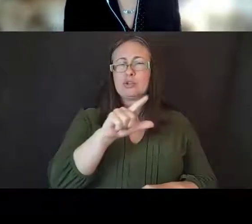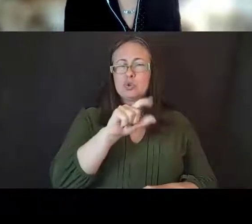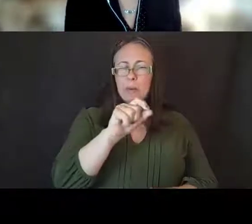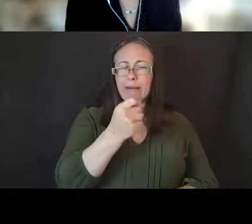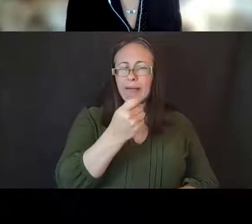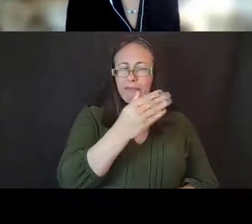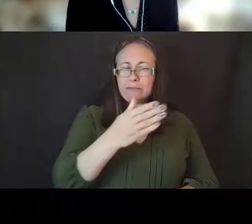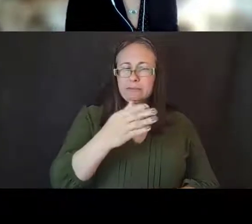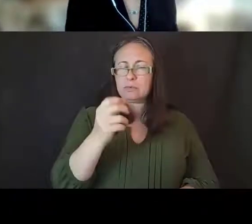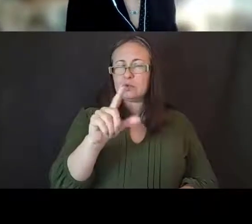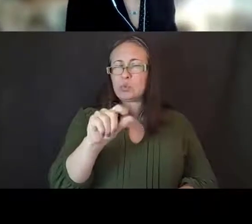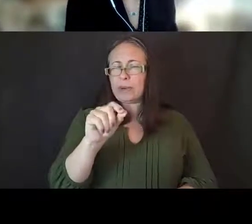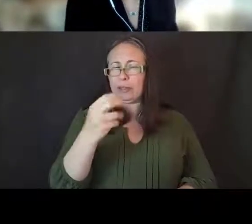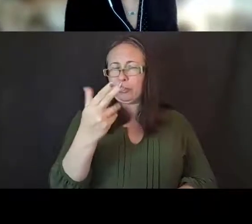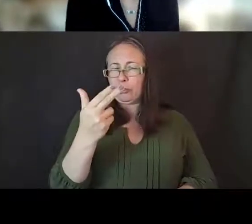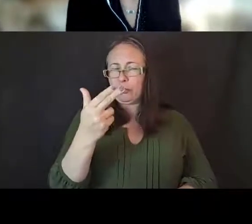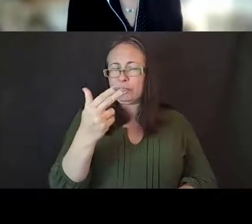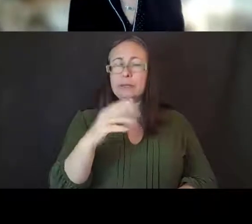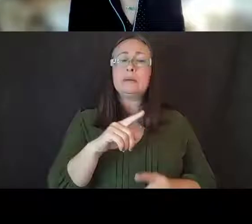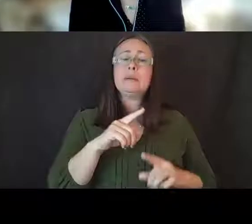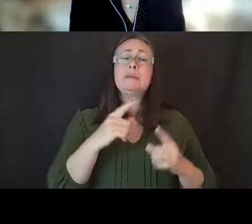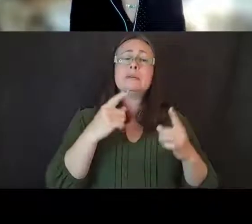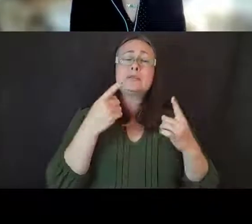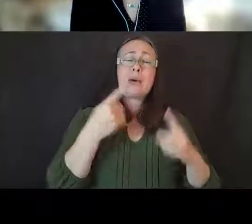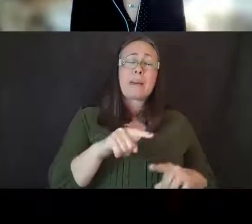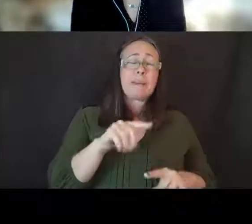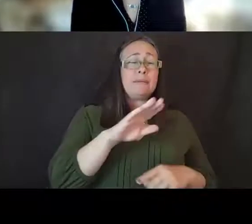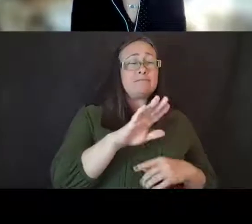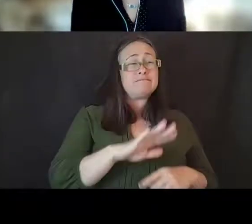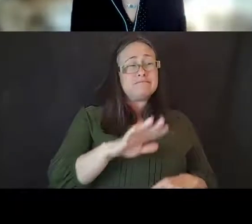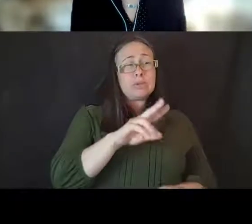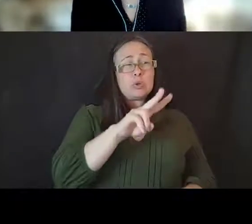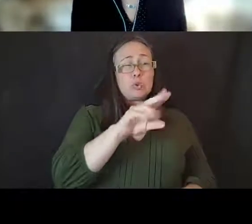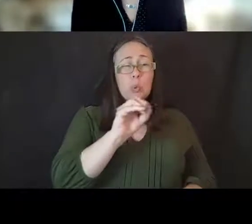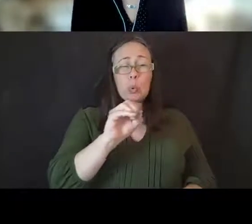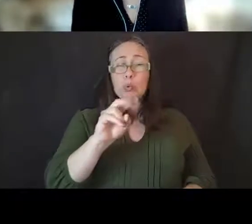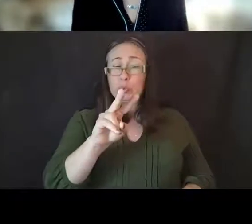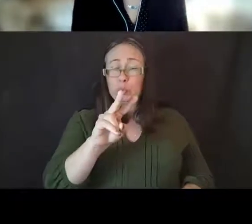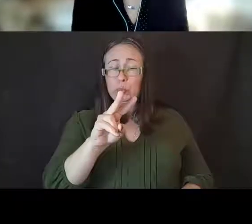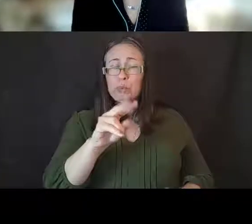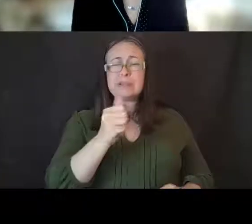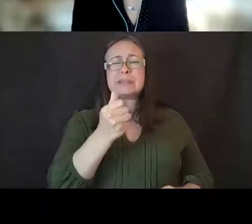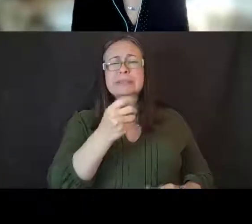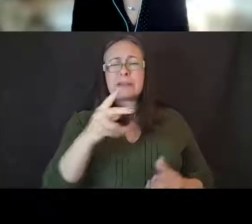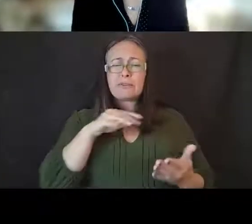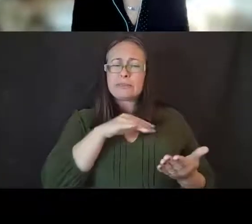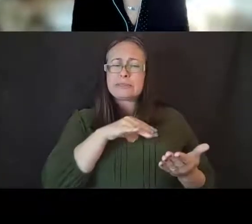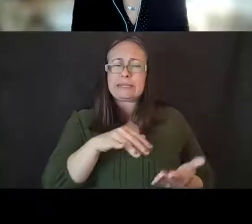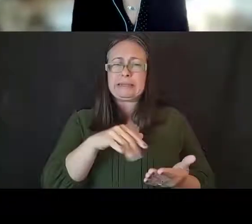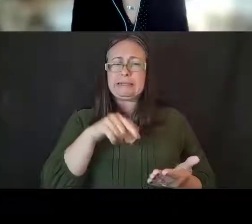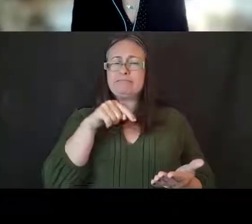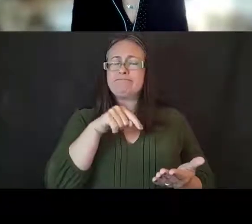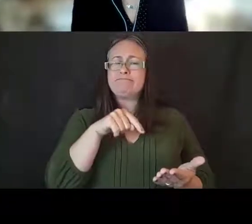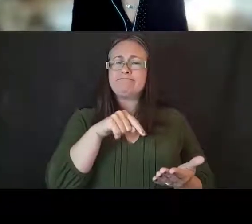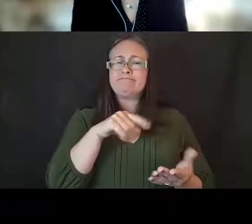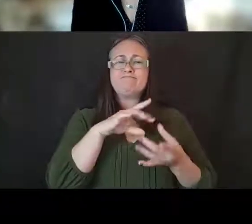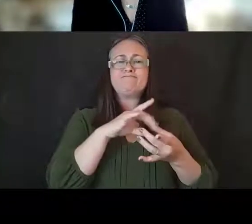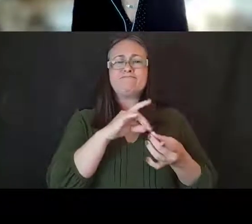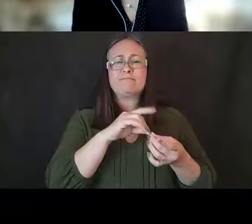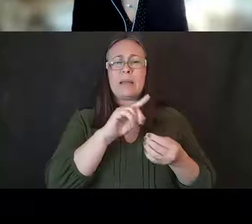So around 2002, there were several studies that reported about a drug called minocycline.